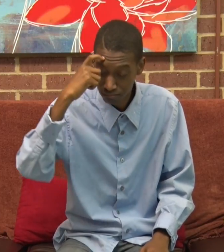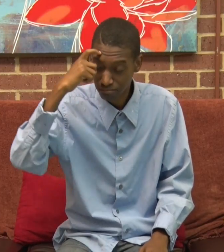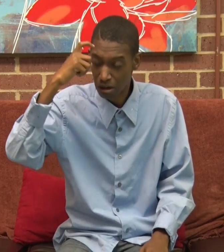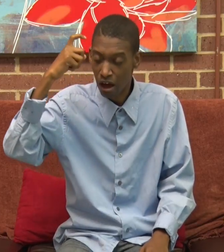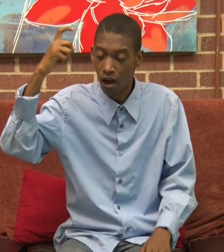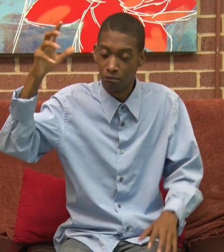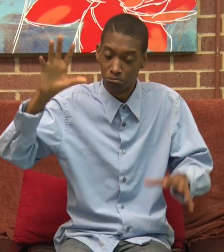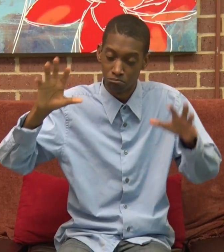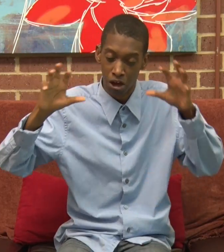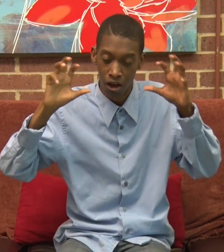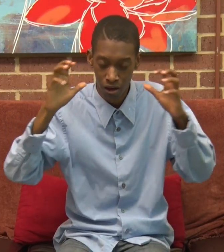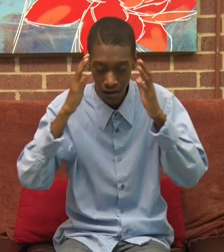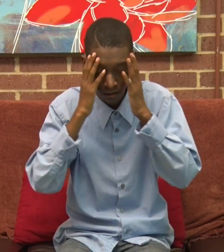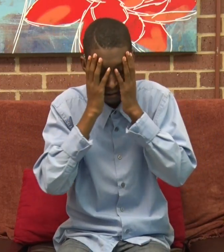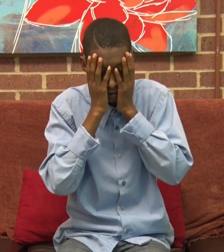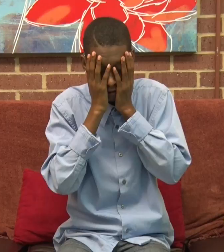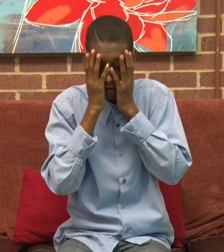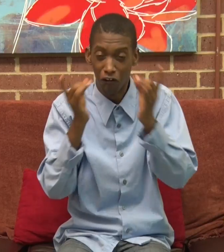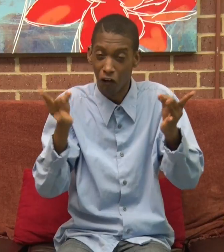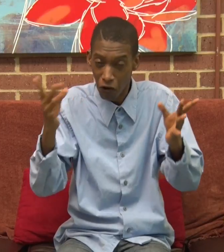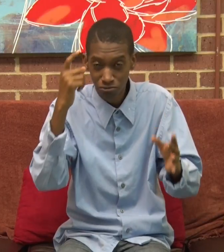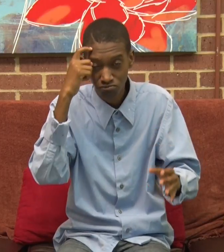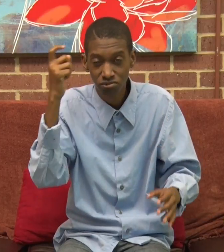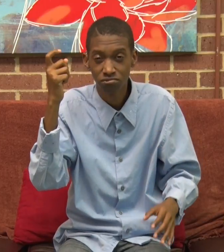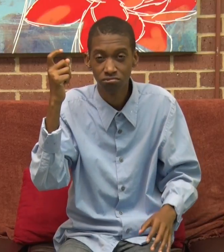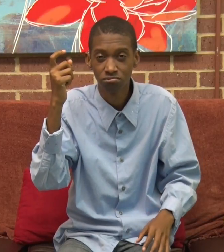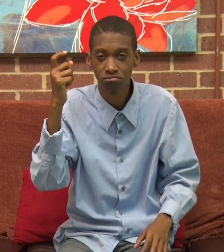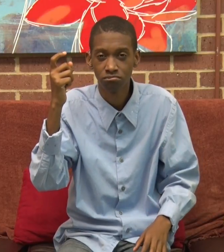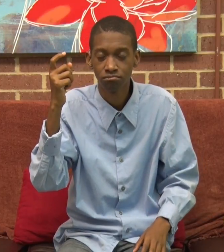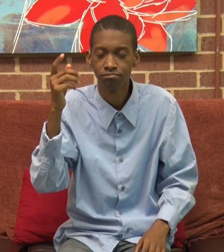He has a very bad dream of monsters. And it's a terrible dream!